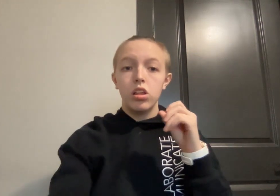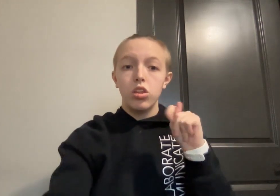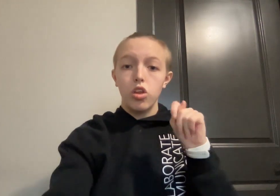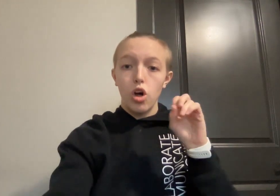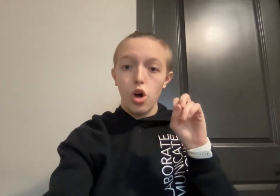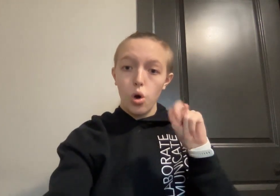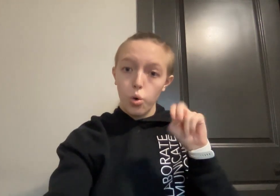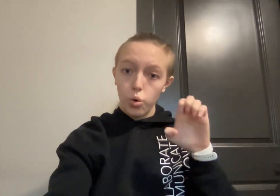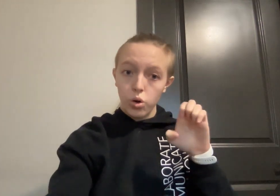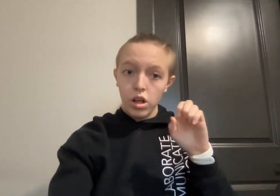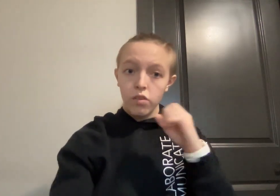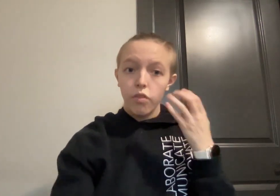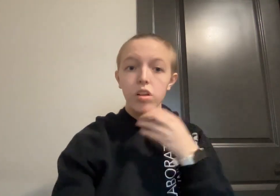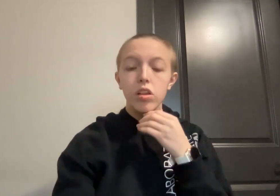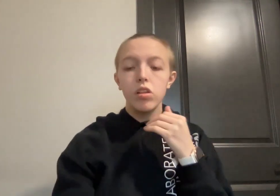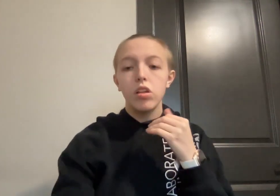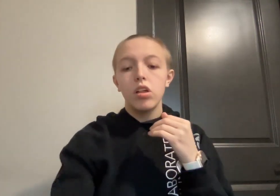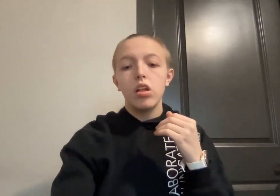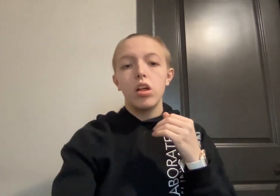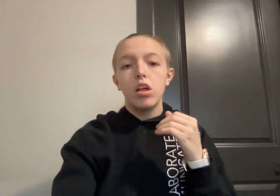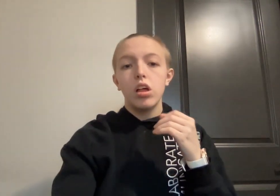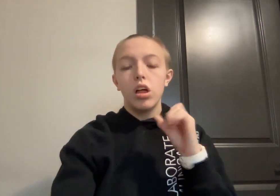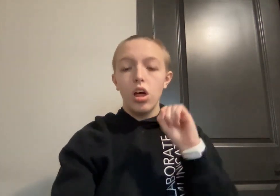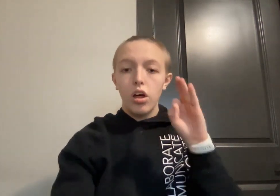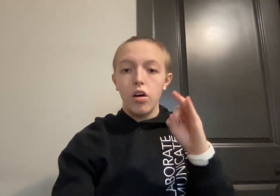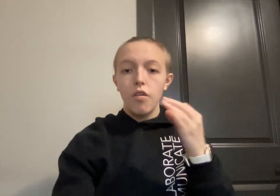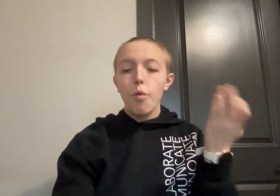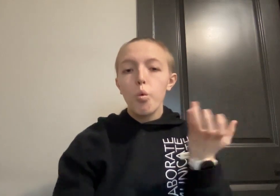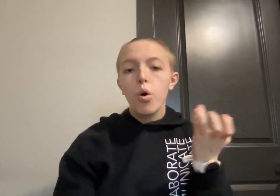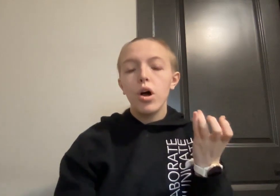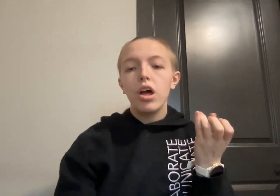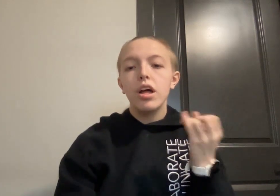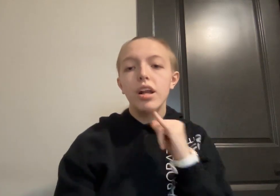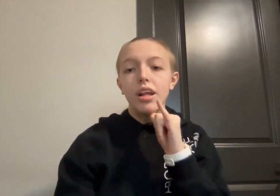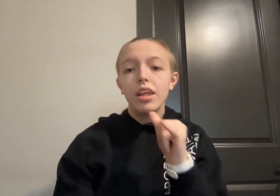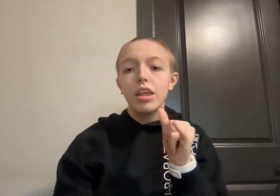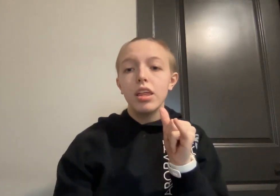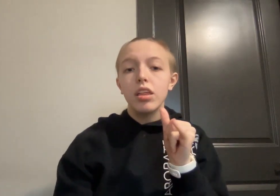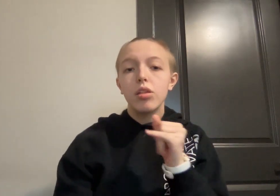tone of what is